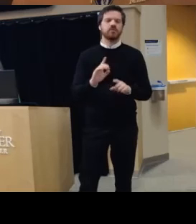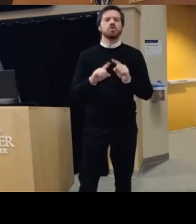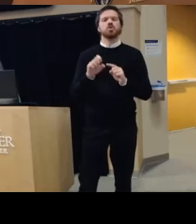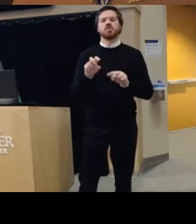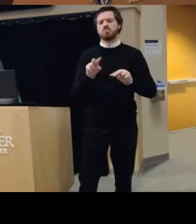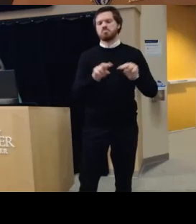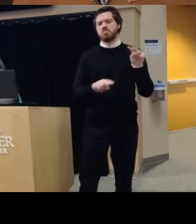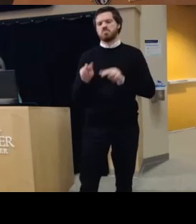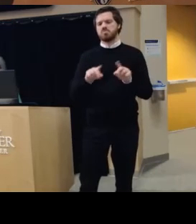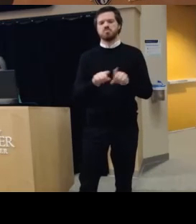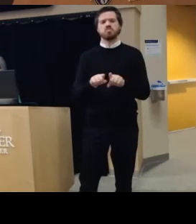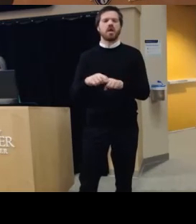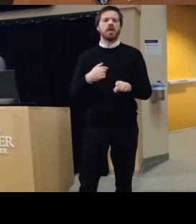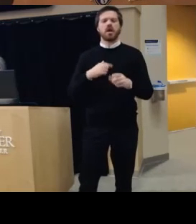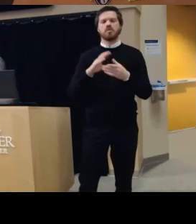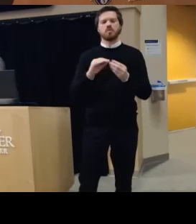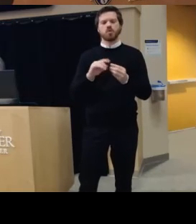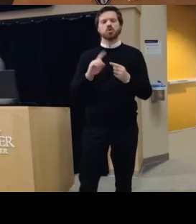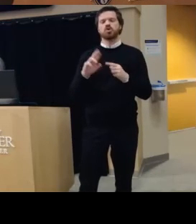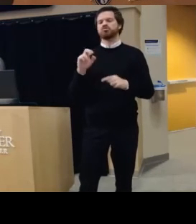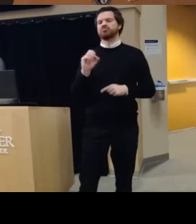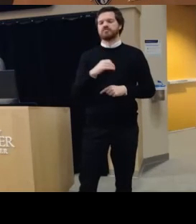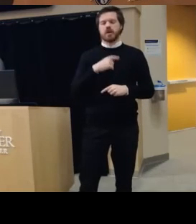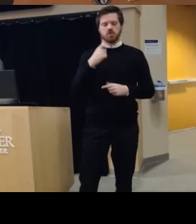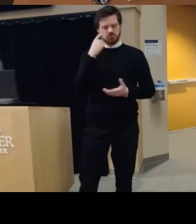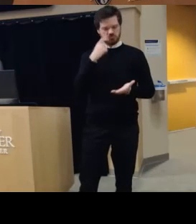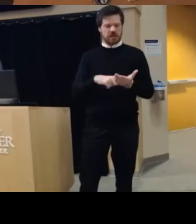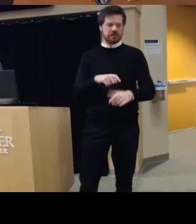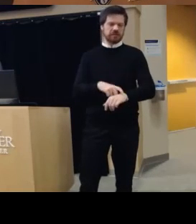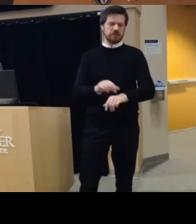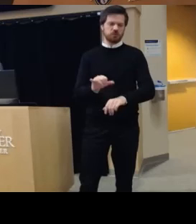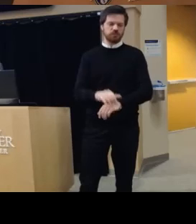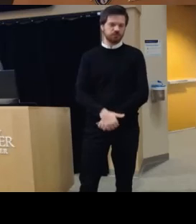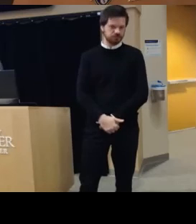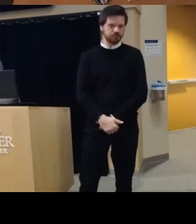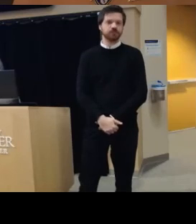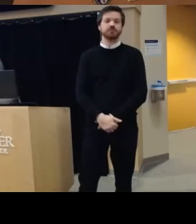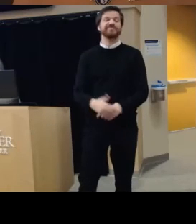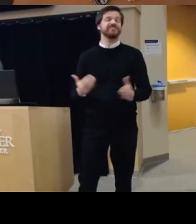of look at it as I'm speaking as a reference point I want to be mindful of time um but again just to